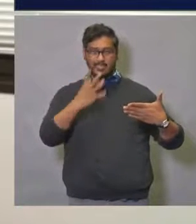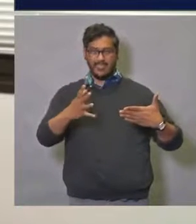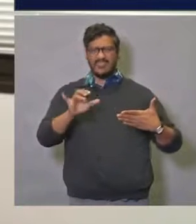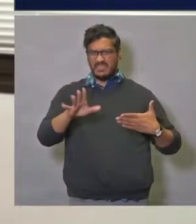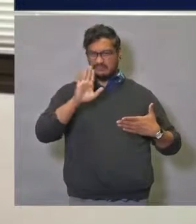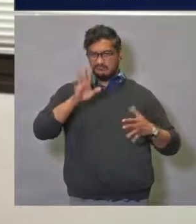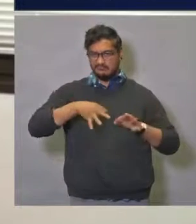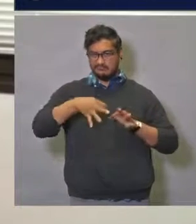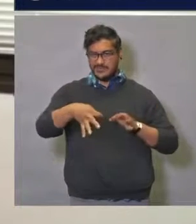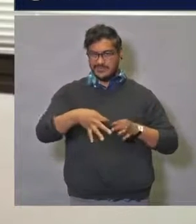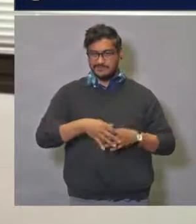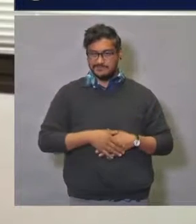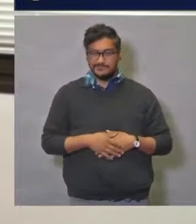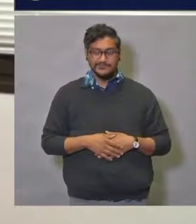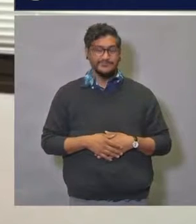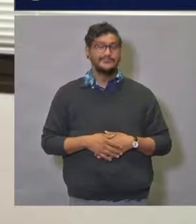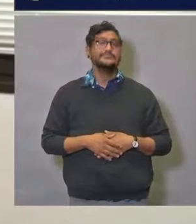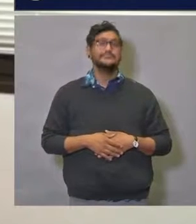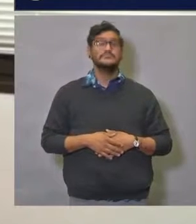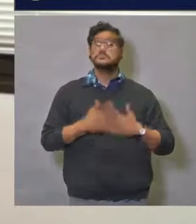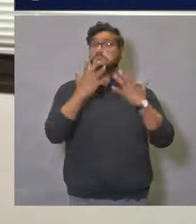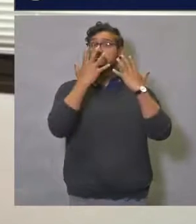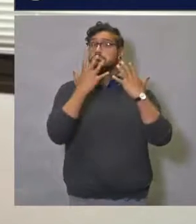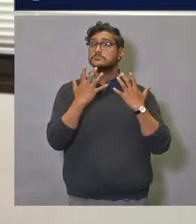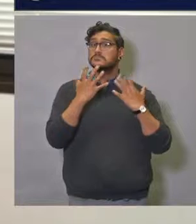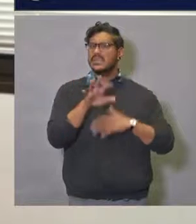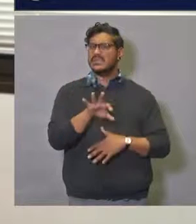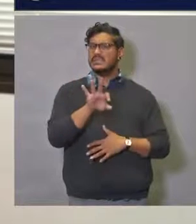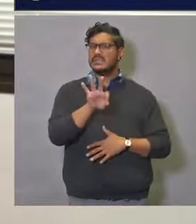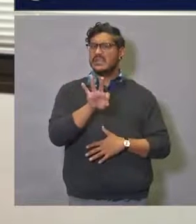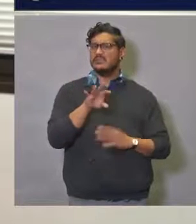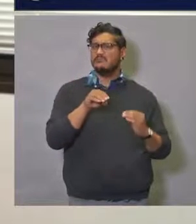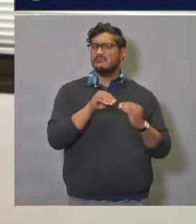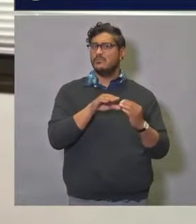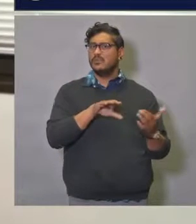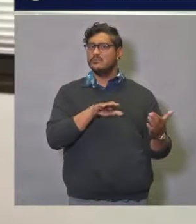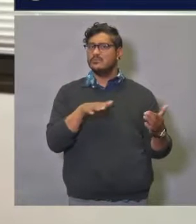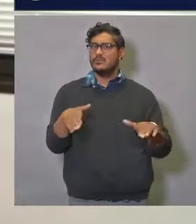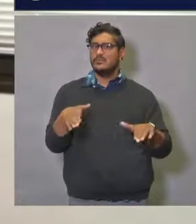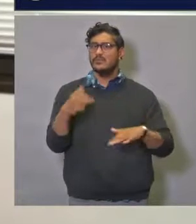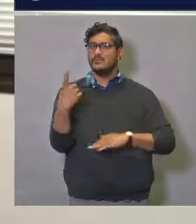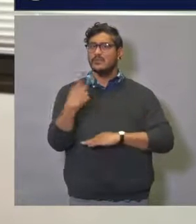CASOS Y MUERTES REPORTADOS REFLEJA UN RETRASO EN EL